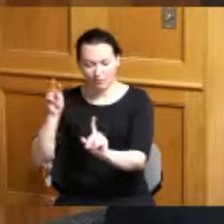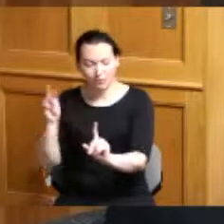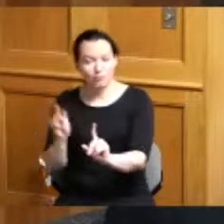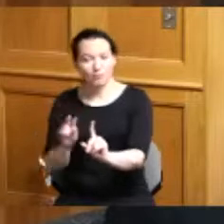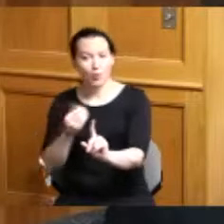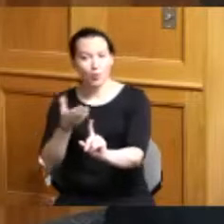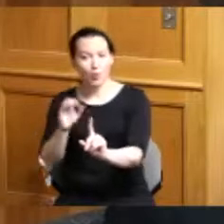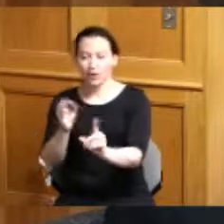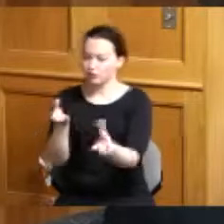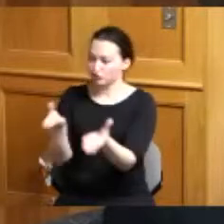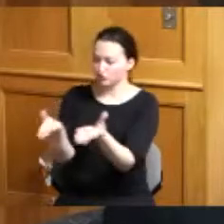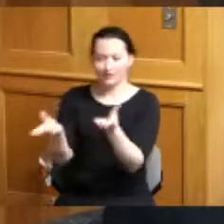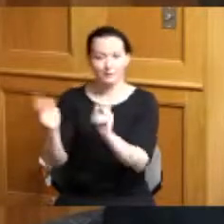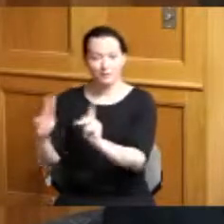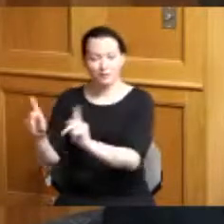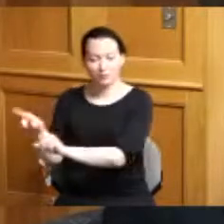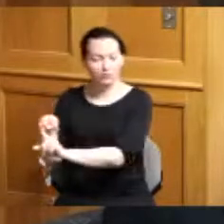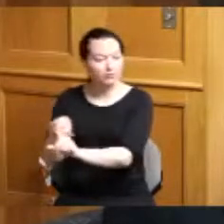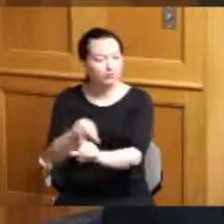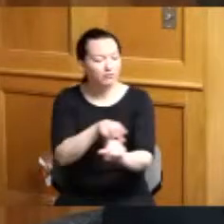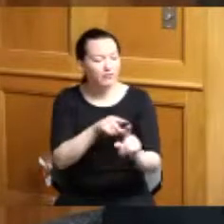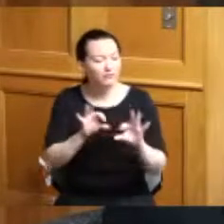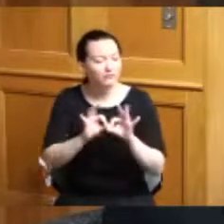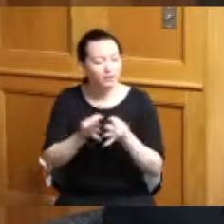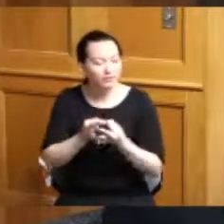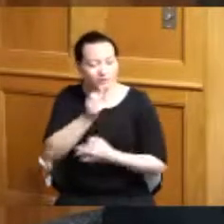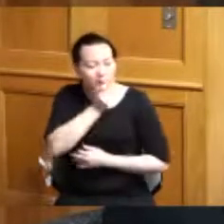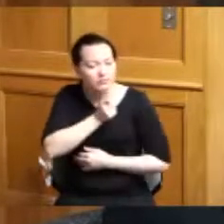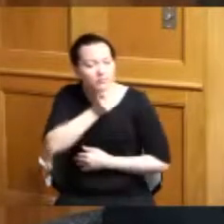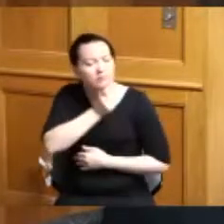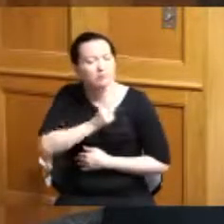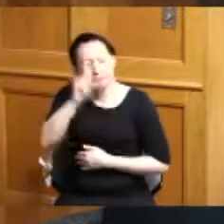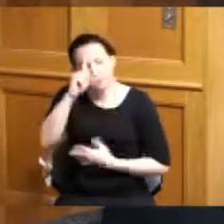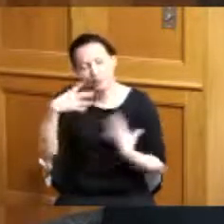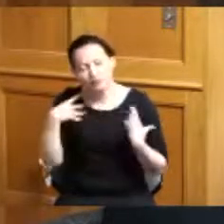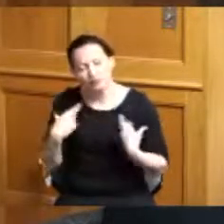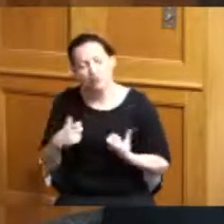services to those individuals and families who are dealing with mental health or addiction issues